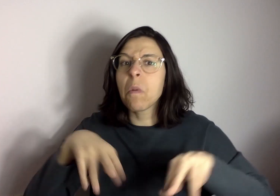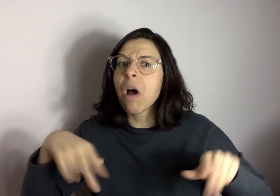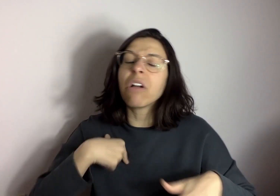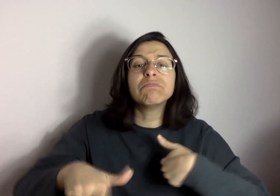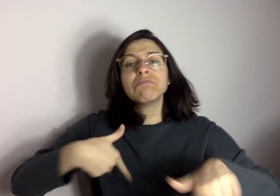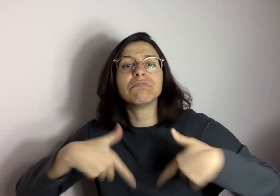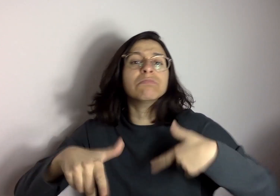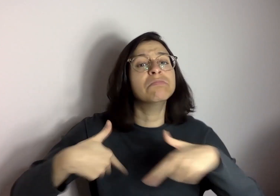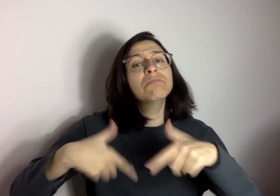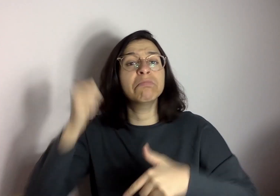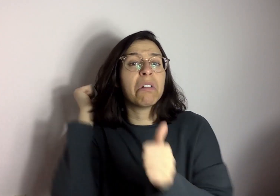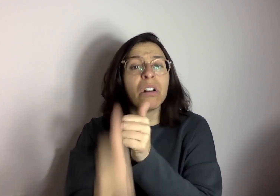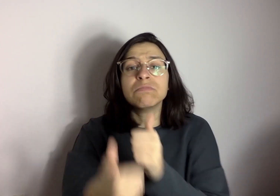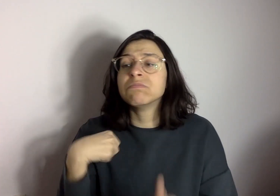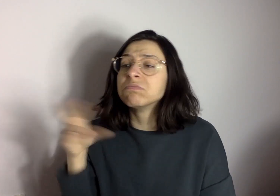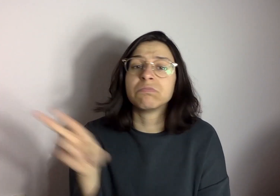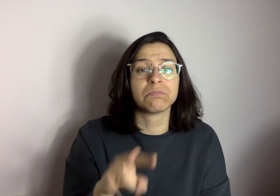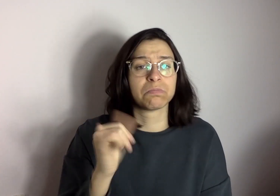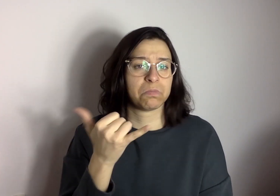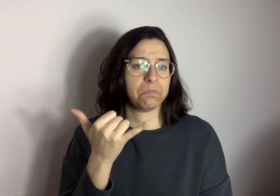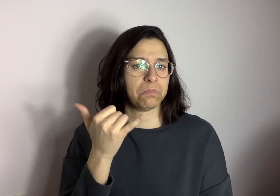But normally I don´t…